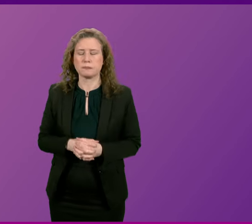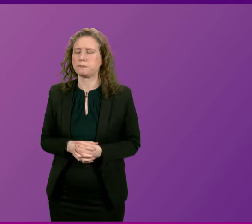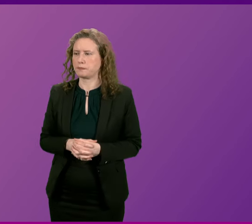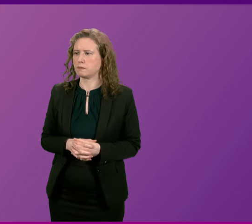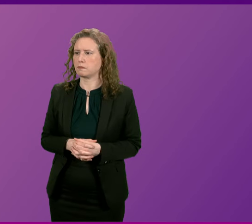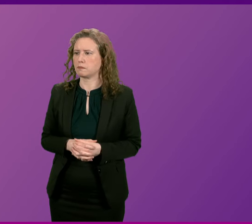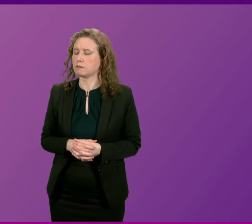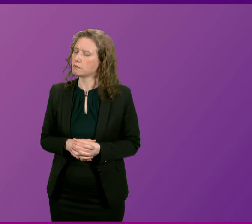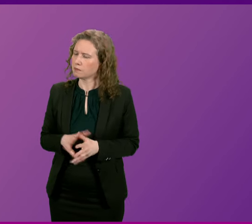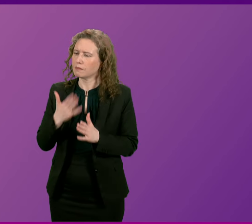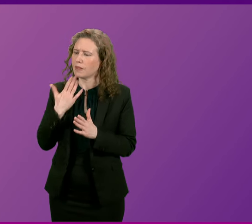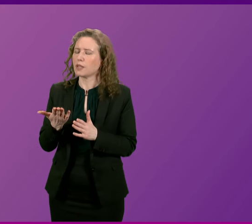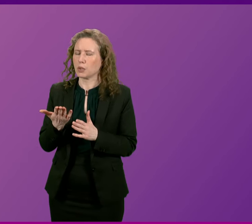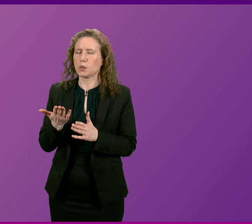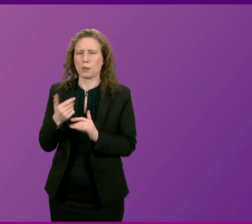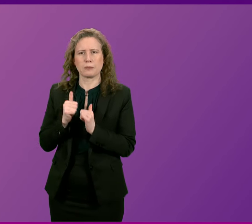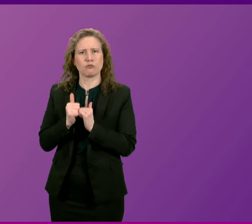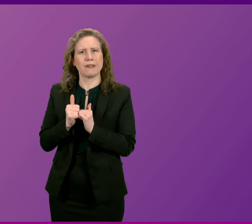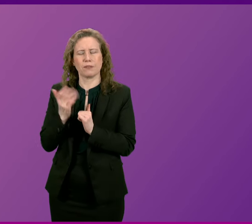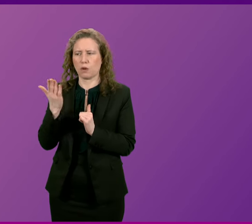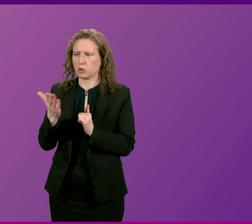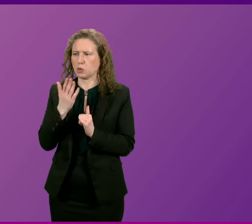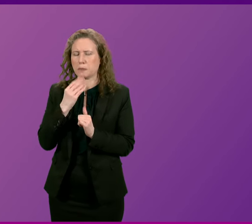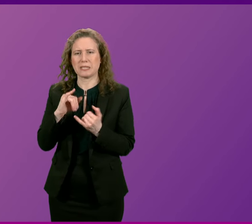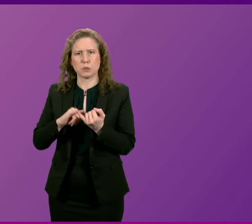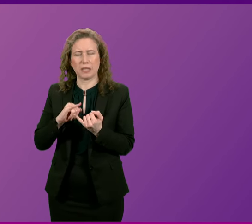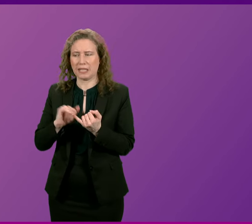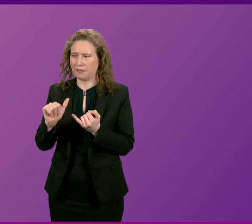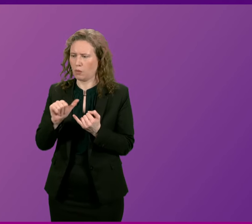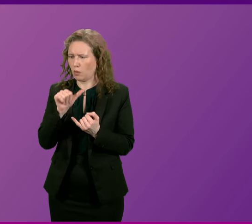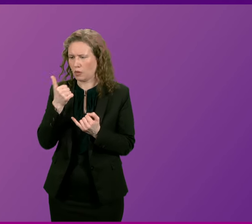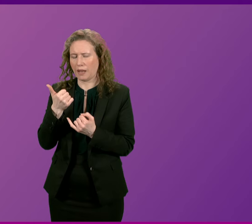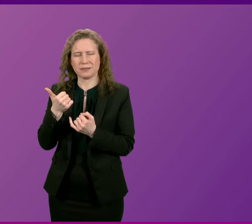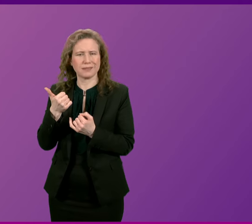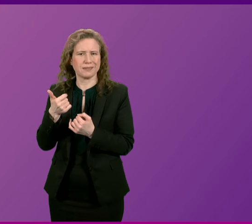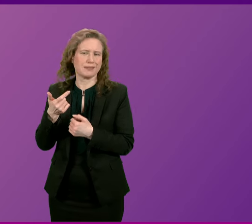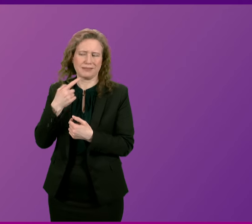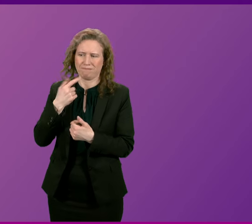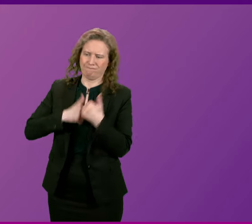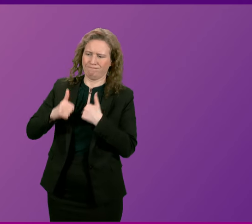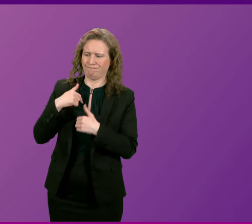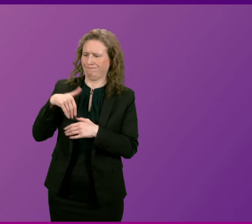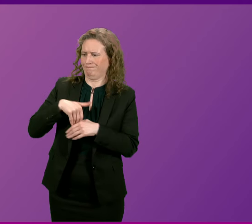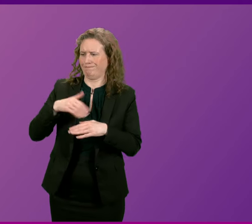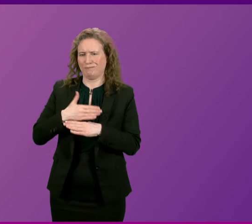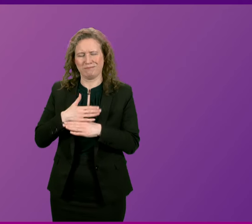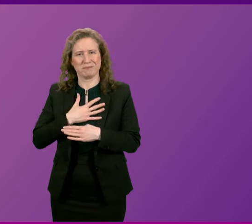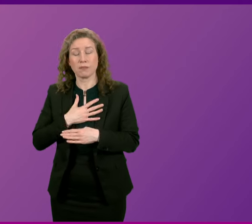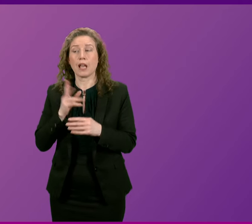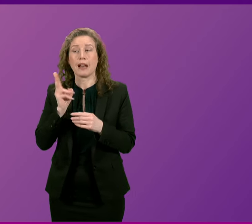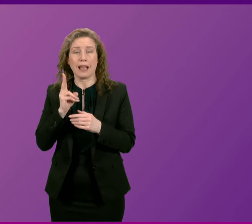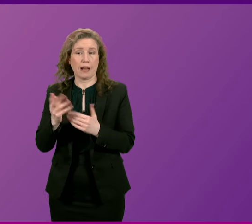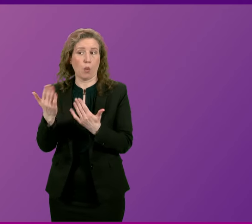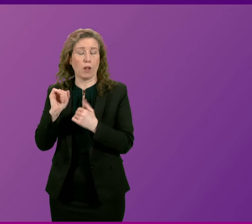I am grateful to Paul Sweeney for his kind remarks and I very much welcome the points that he has put